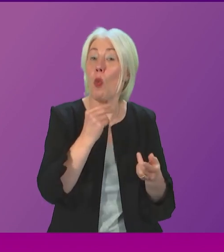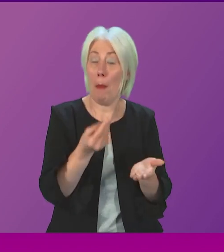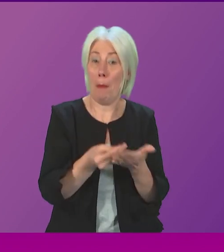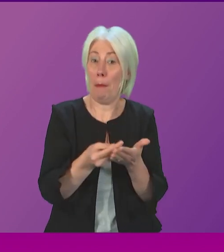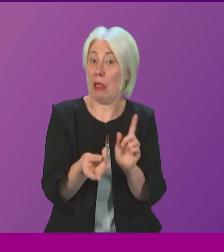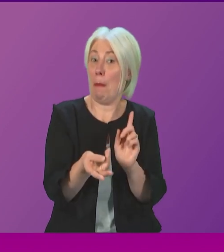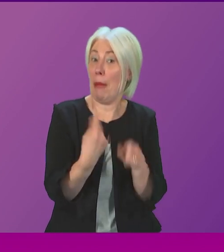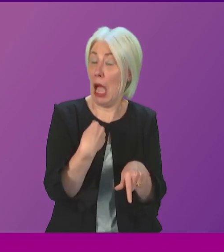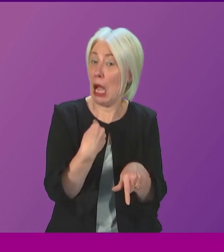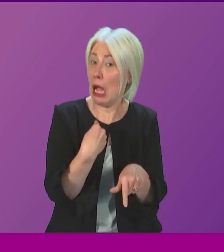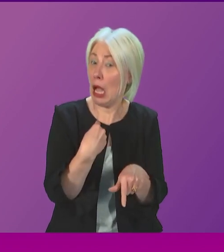Will the First Minister commit to that?